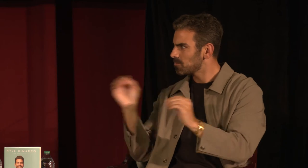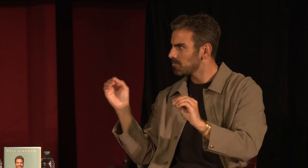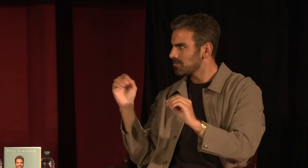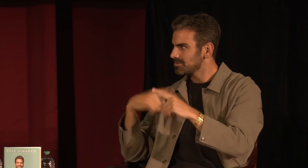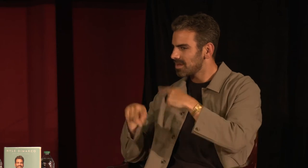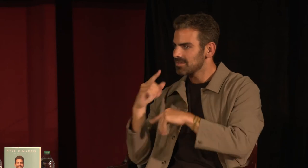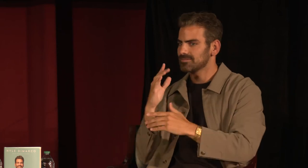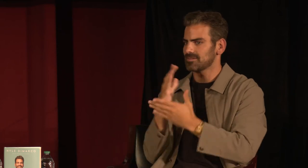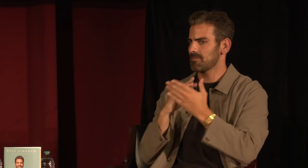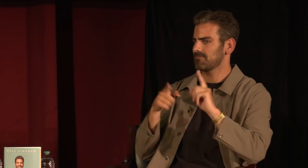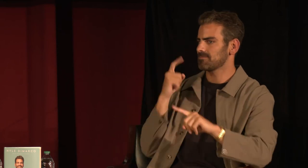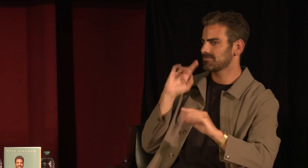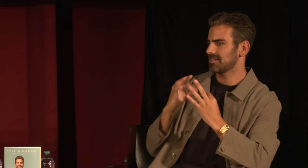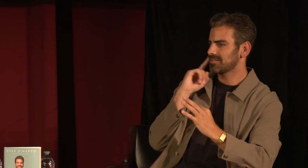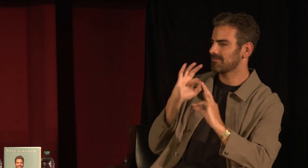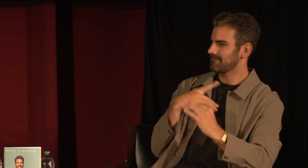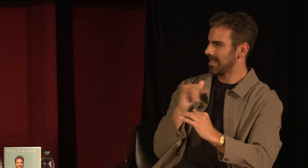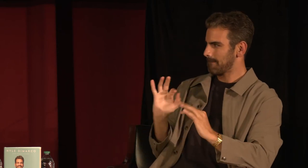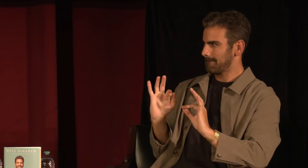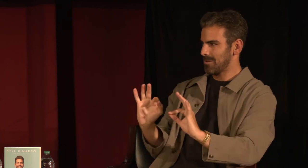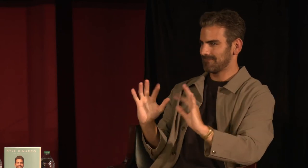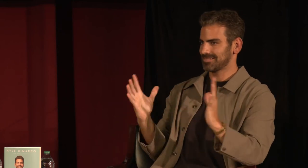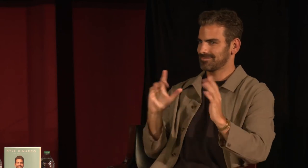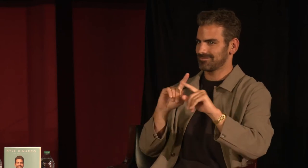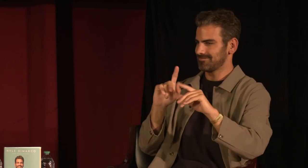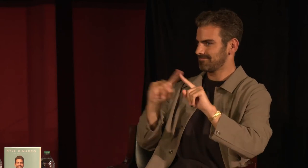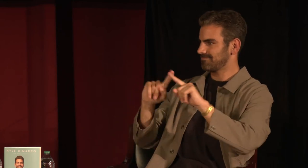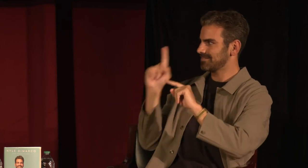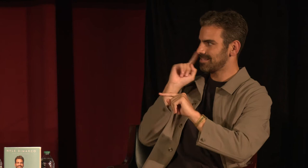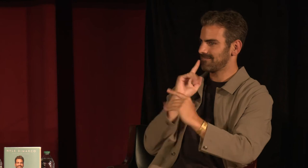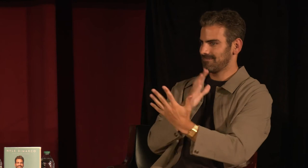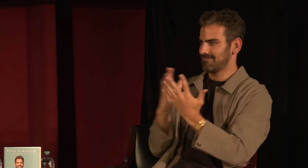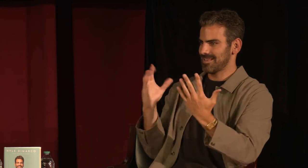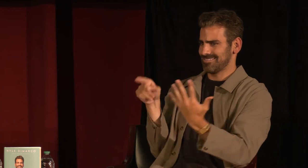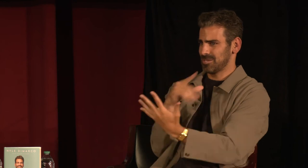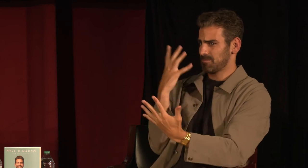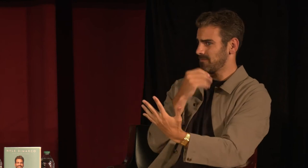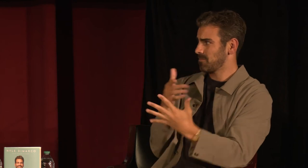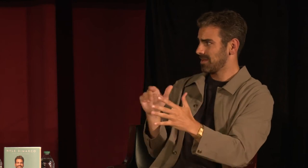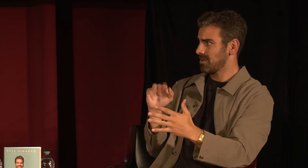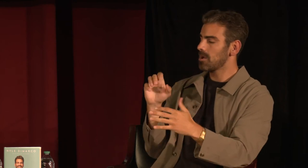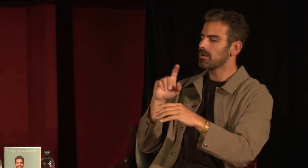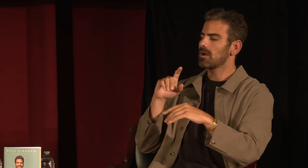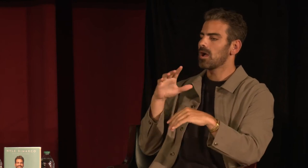Some had come into school with no signing experience. Some had come in with a whole experience coming from a Deaf family and a Deaf background.